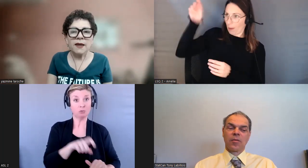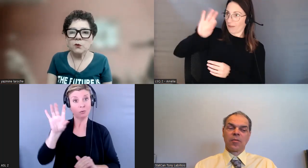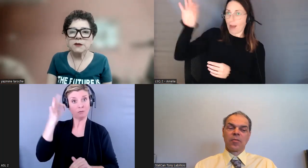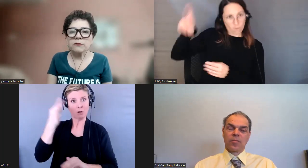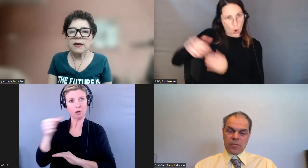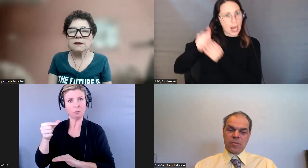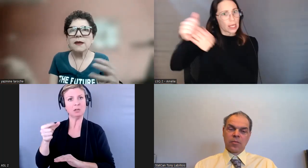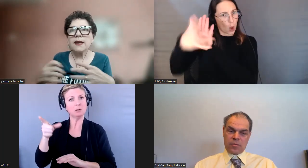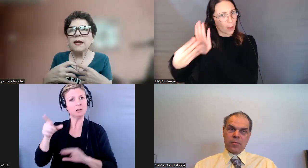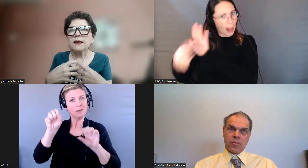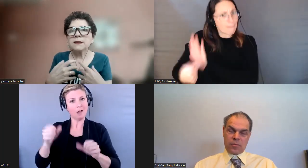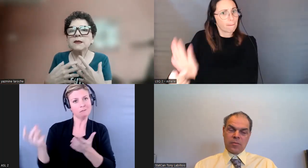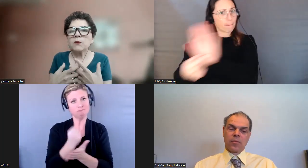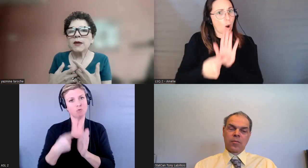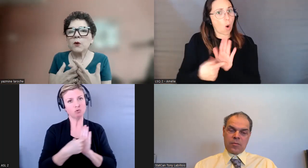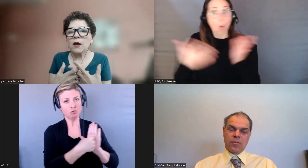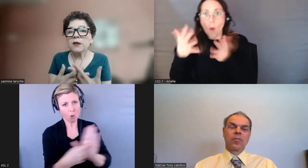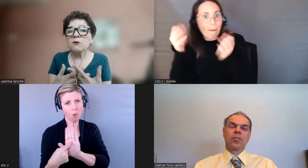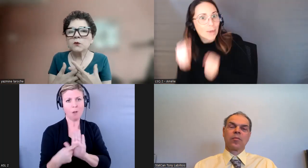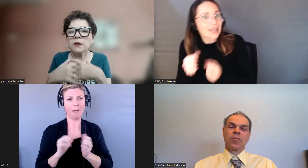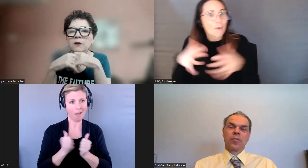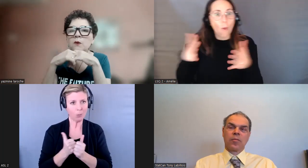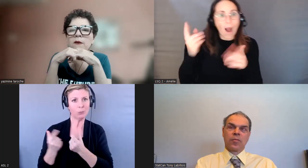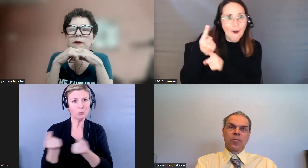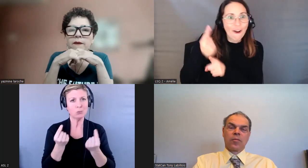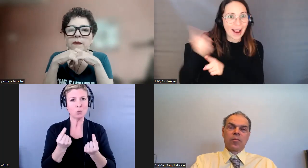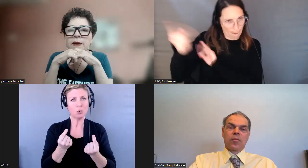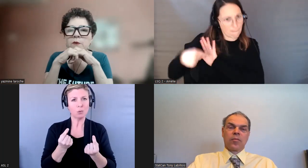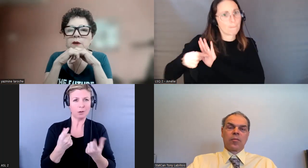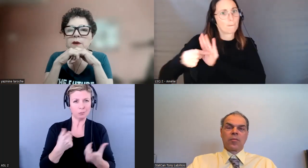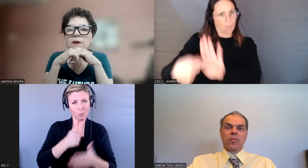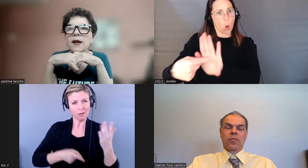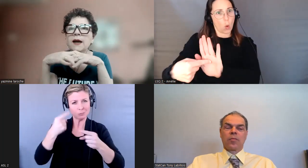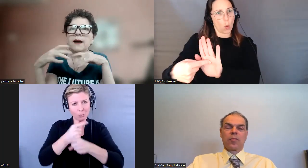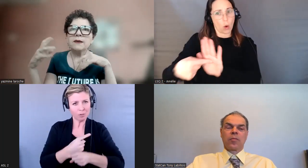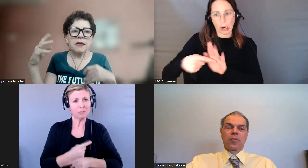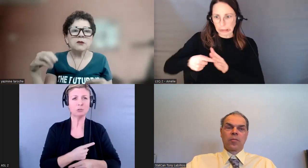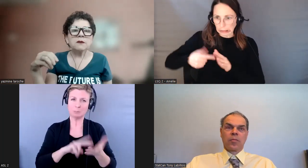and what's right and I still think we have a huge way to go in that regard I mentioned